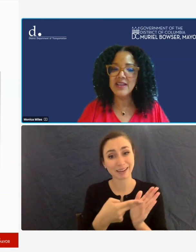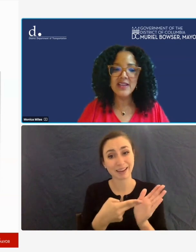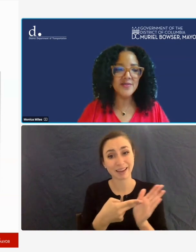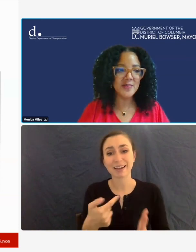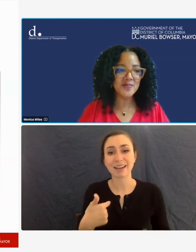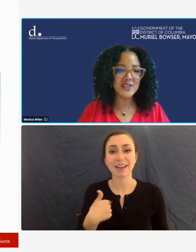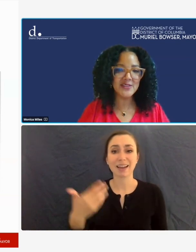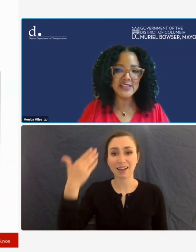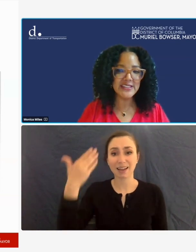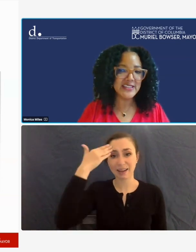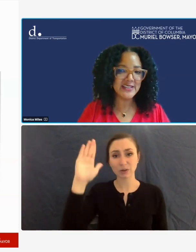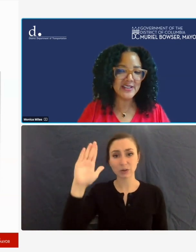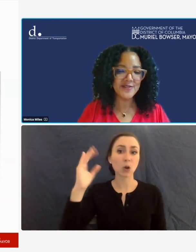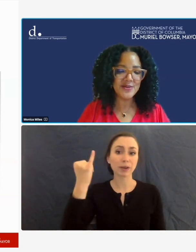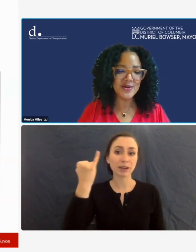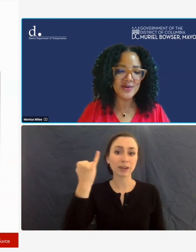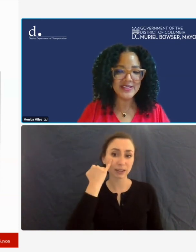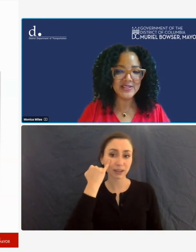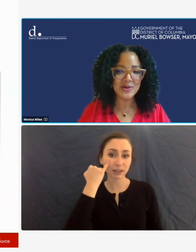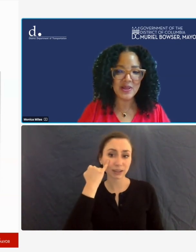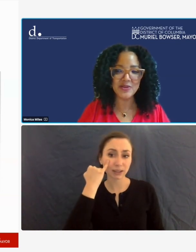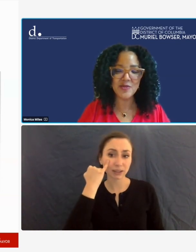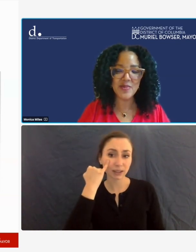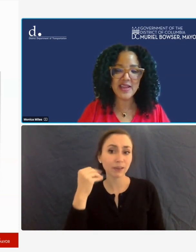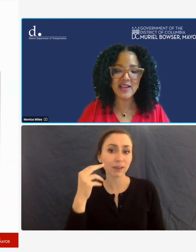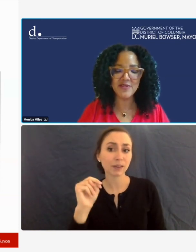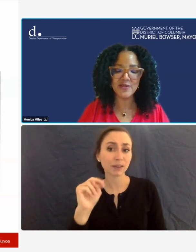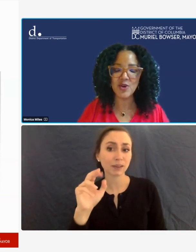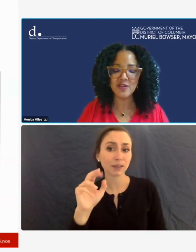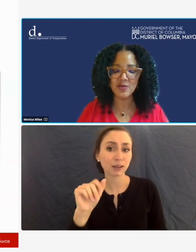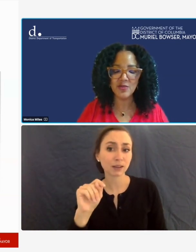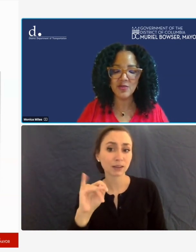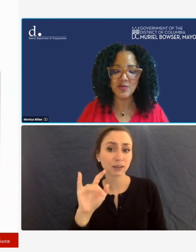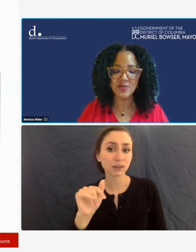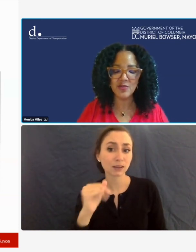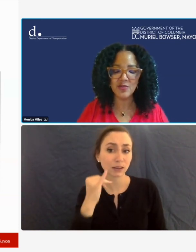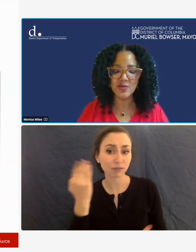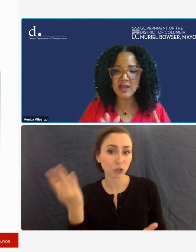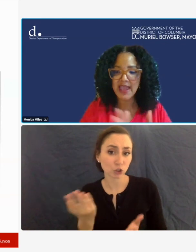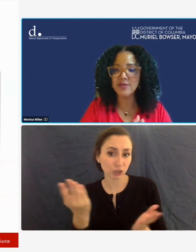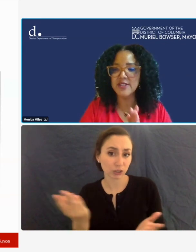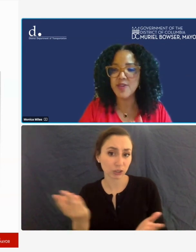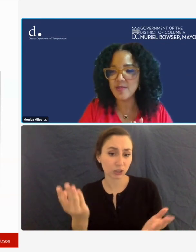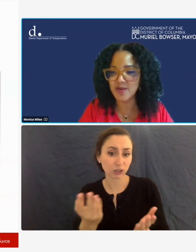um natia if you are on this call you may have you know one of one of um catherine's people who may